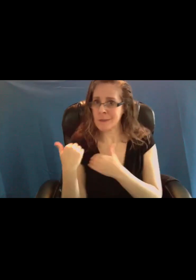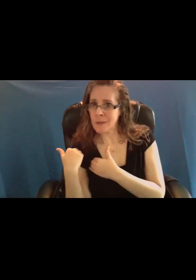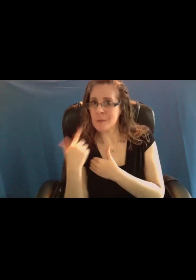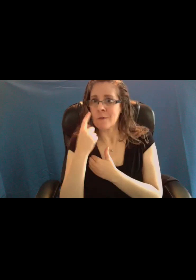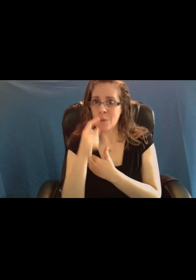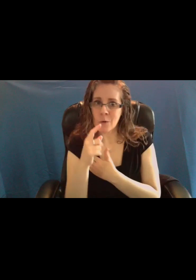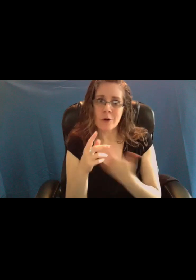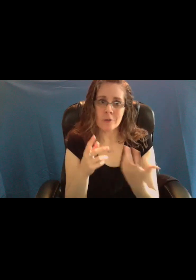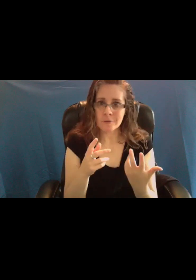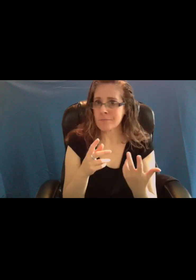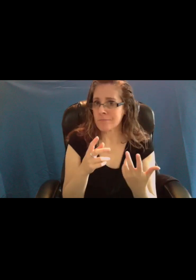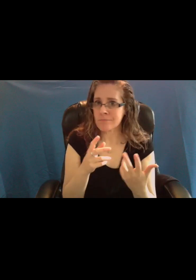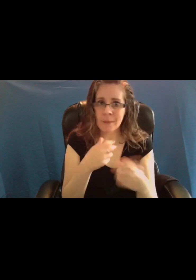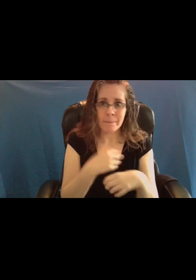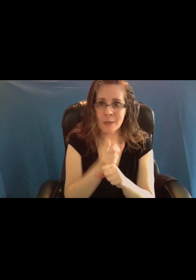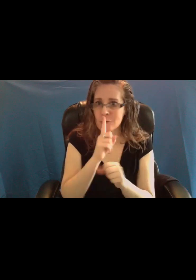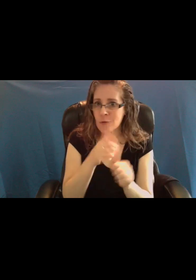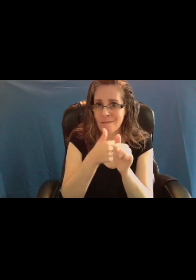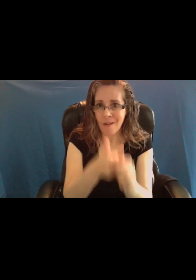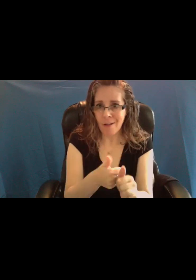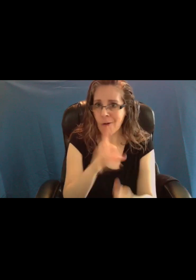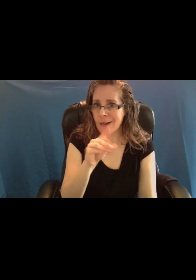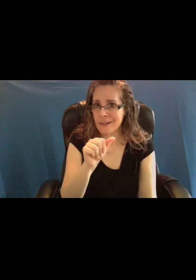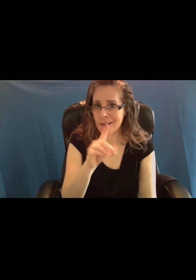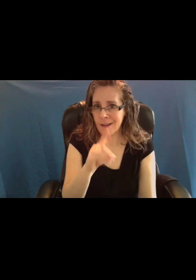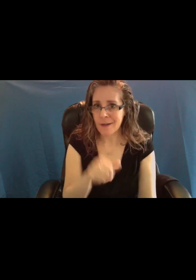not assign effective communication type things to someone else,